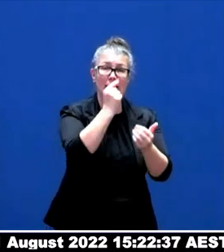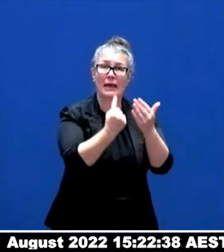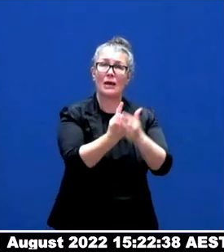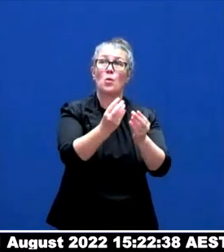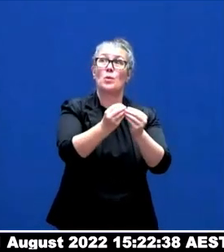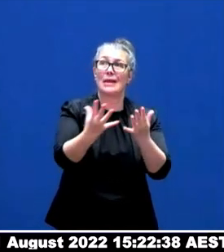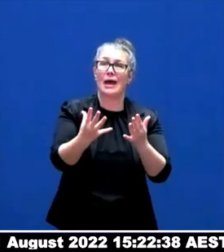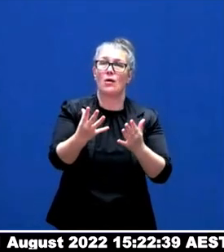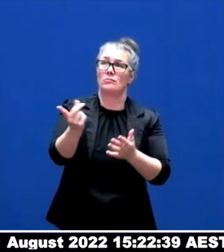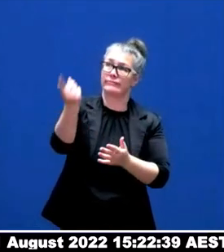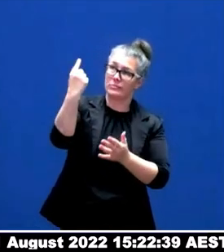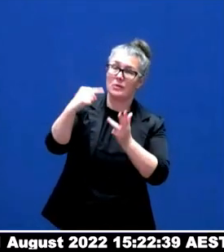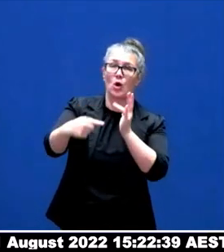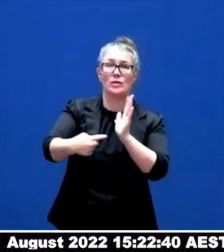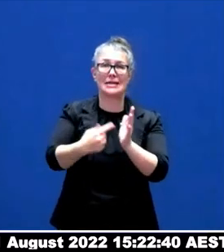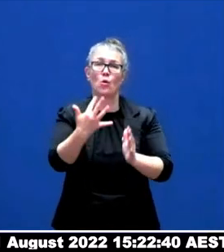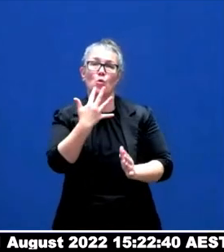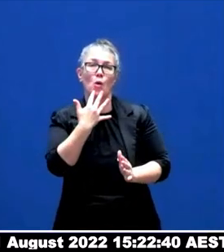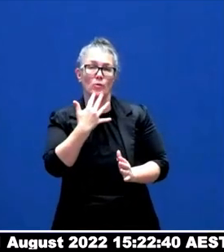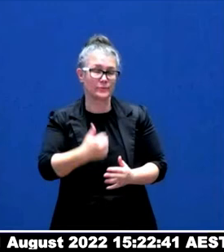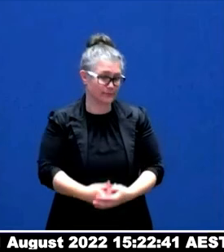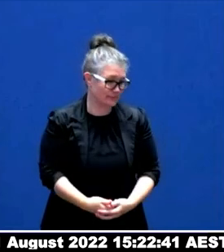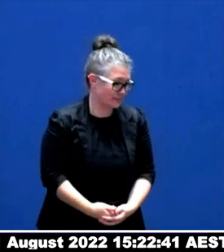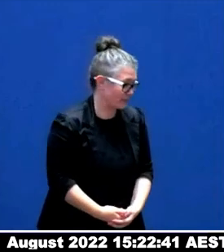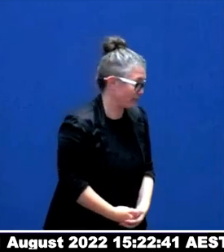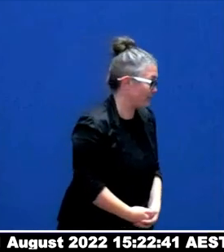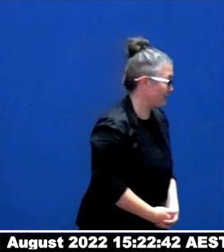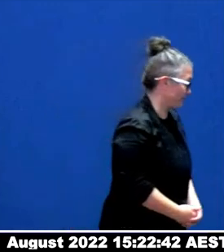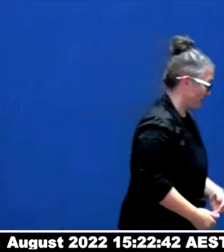an assessment or a quote. COMMISSIONER RYAN: I wouldn't mind extending the scope of that project but I applaud it.